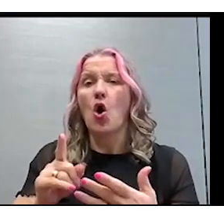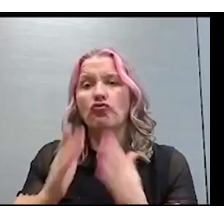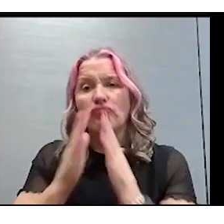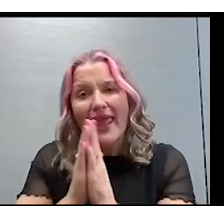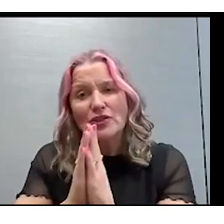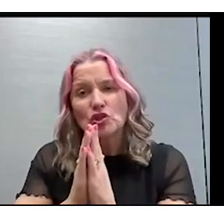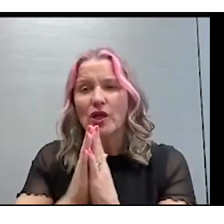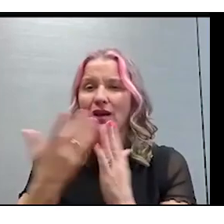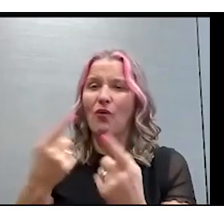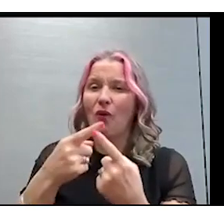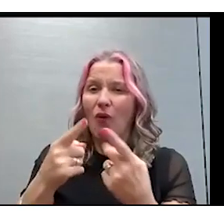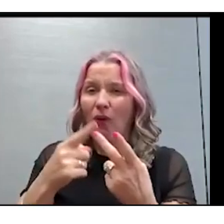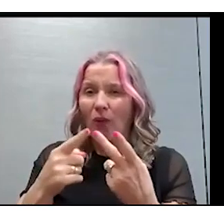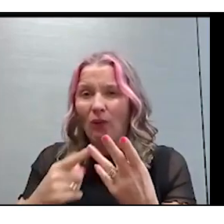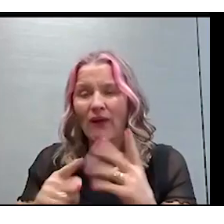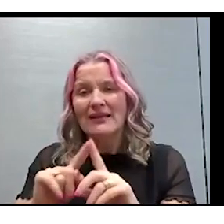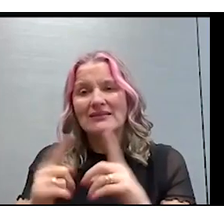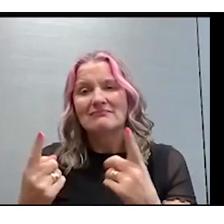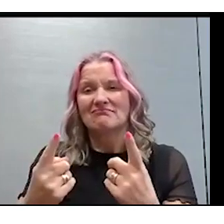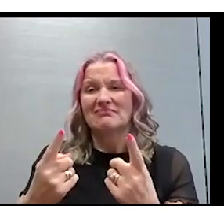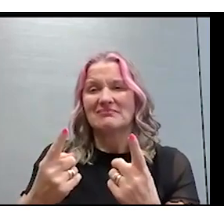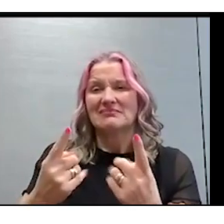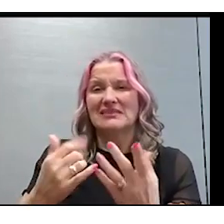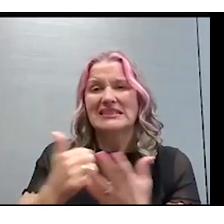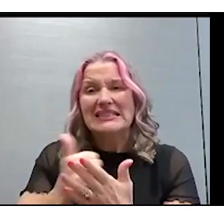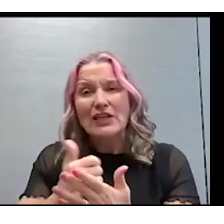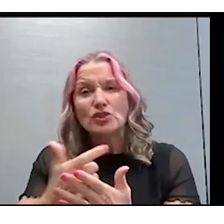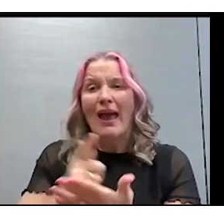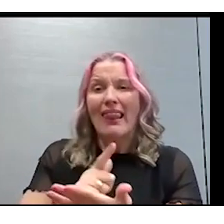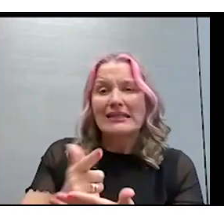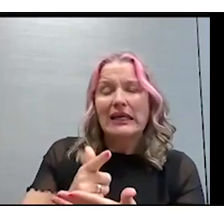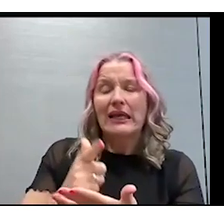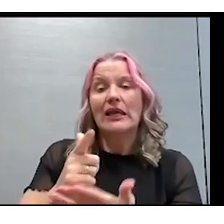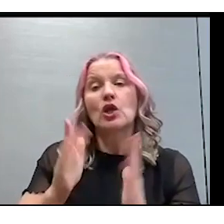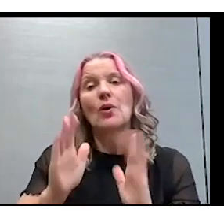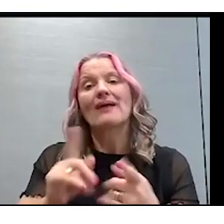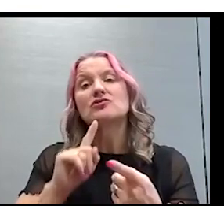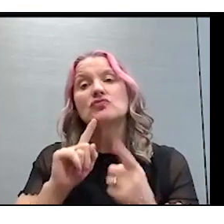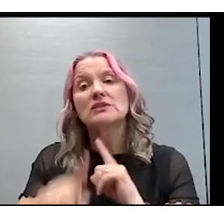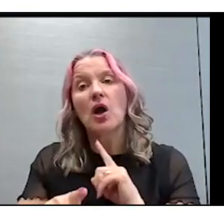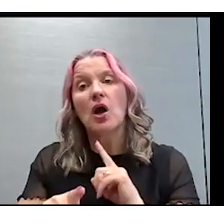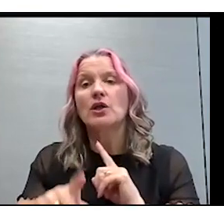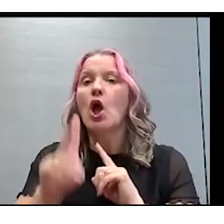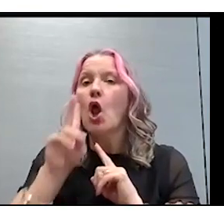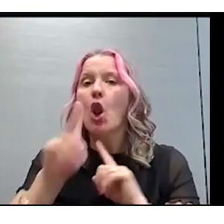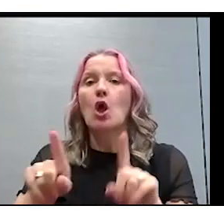list of attributes, then you have to respond. It looks like I can't work with this content.